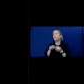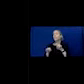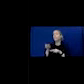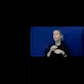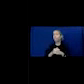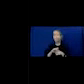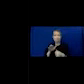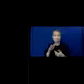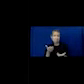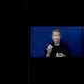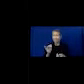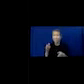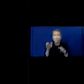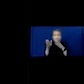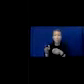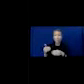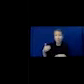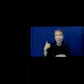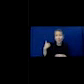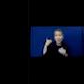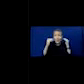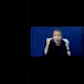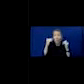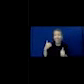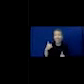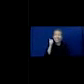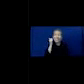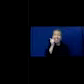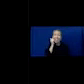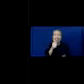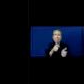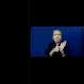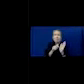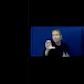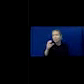Is it a young adult who has certain chores that they do on a regular basis.